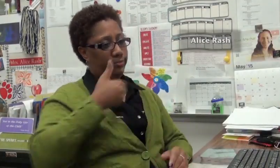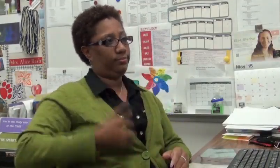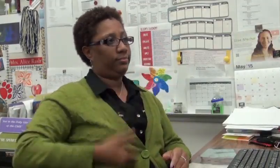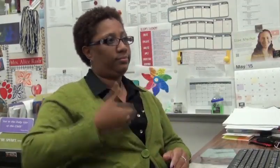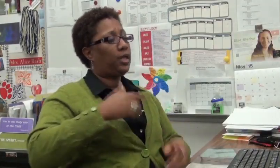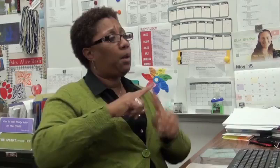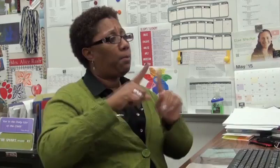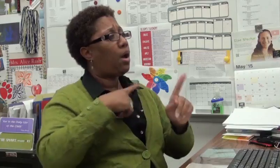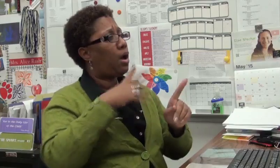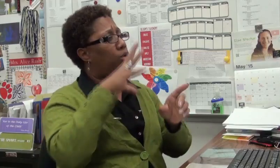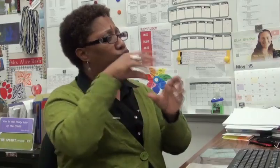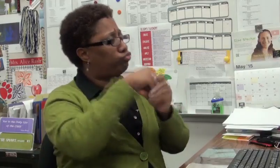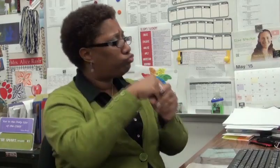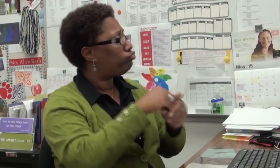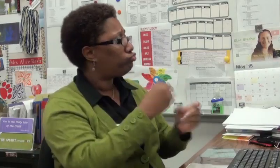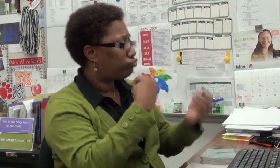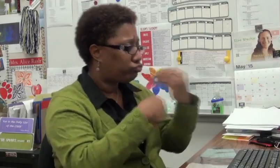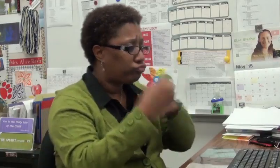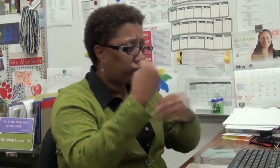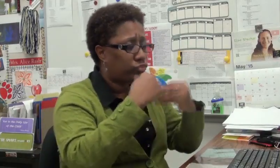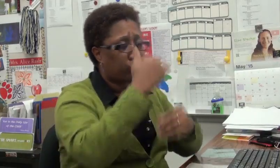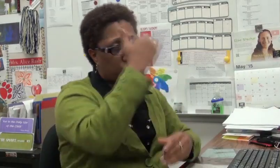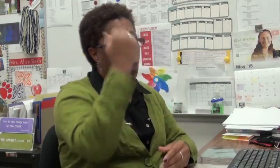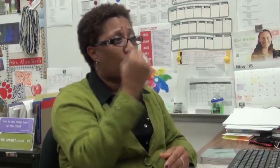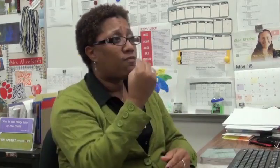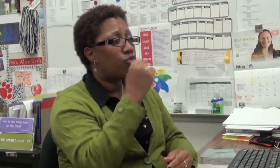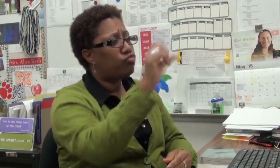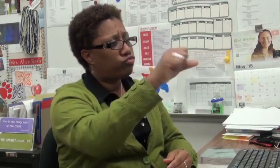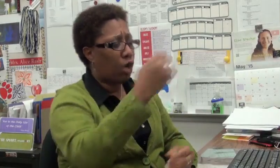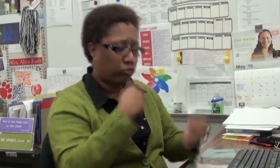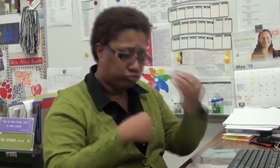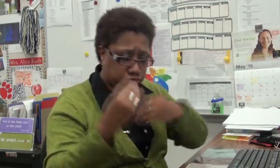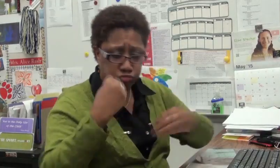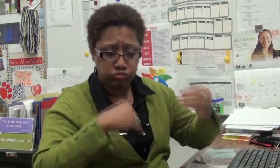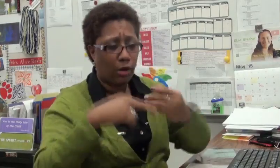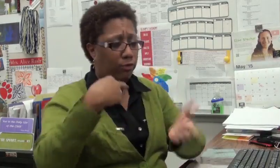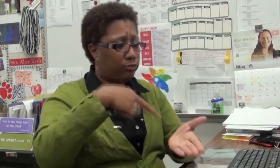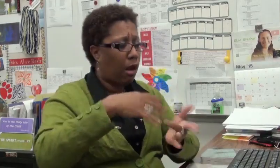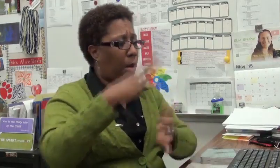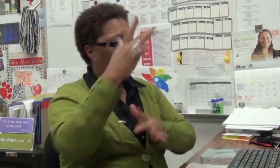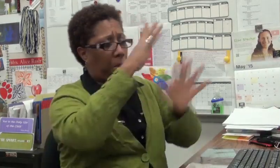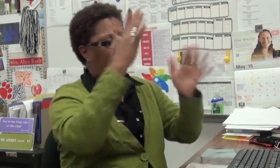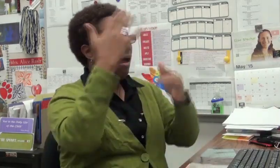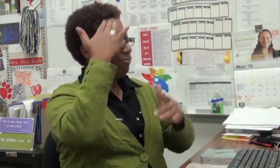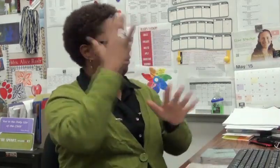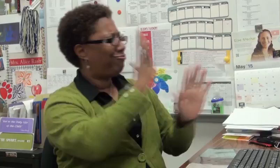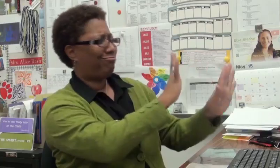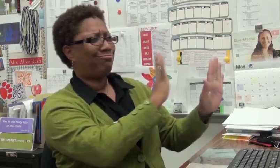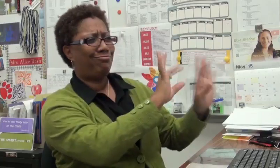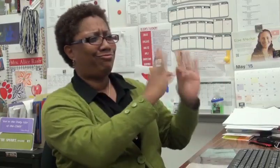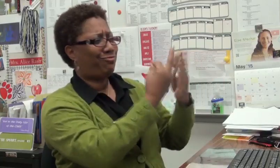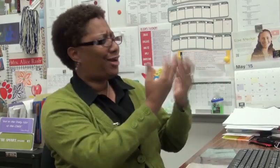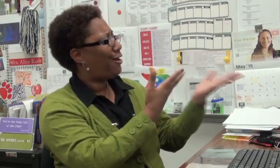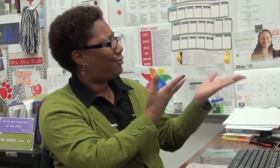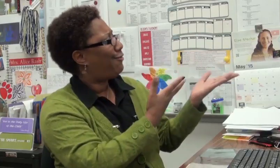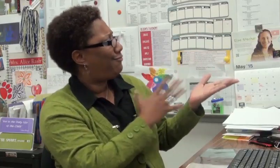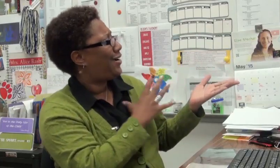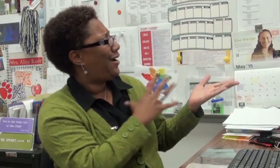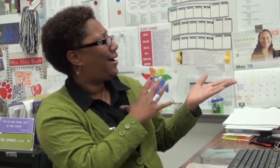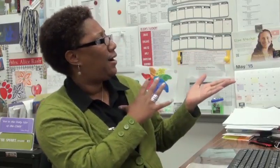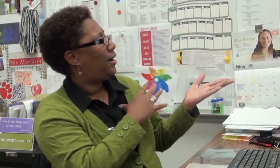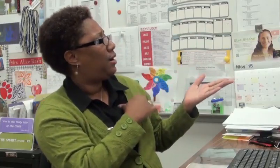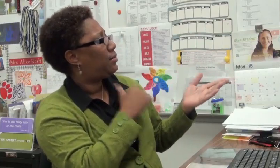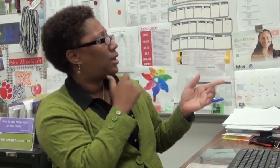I knew superficial things from Black culture like food and dance ­ being with my family I learned that.